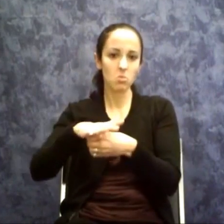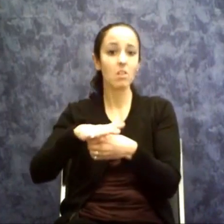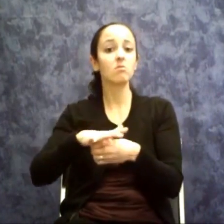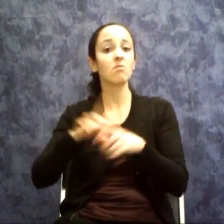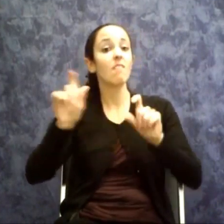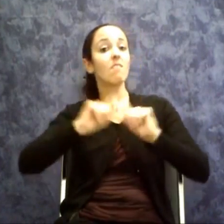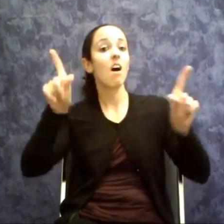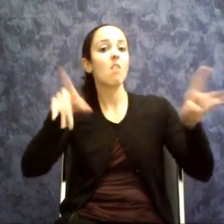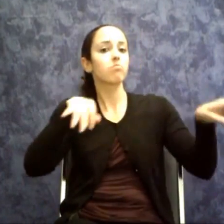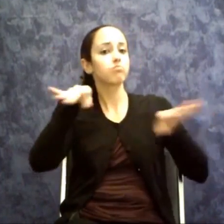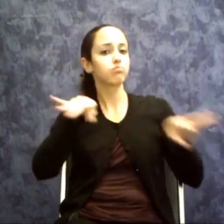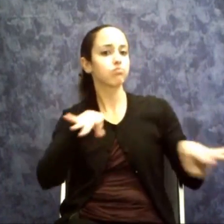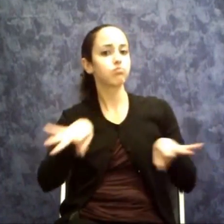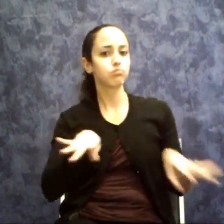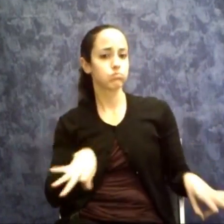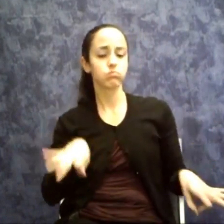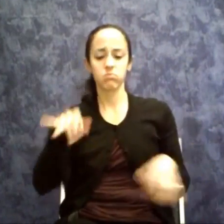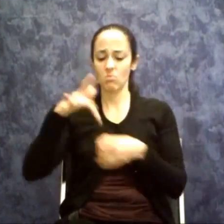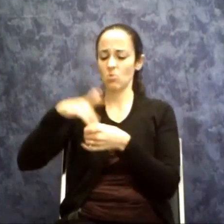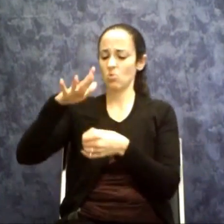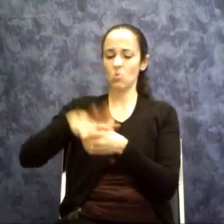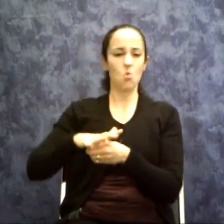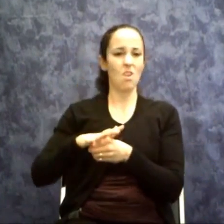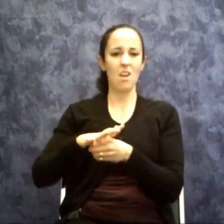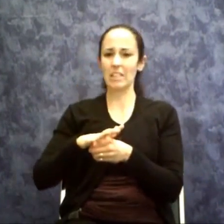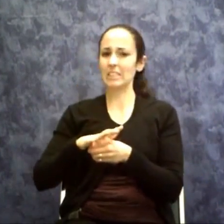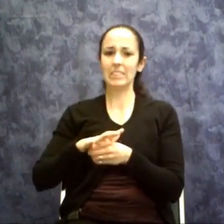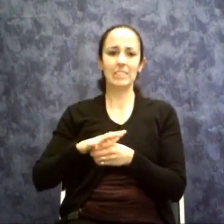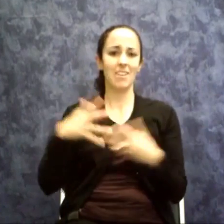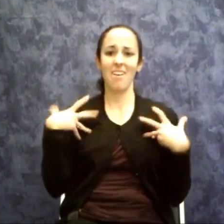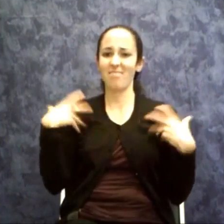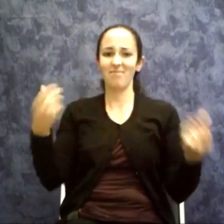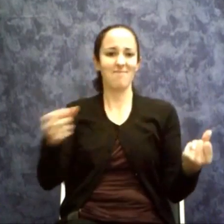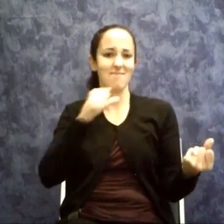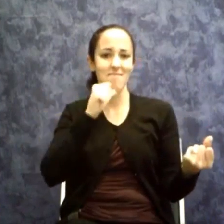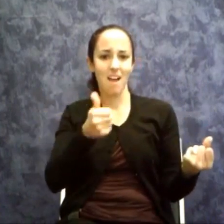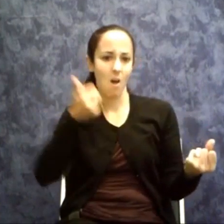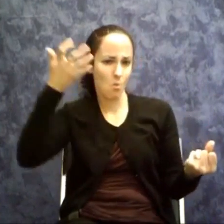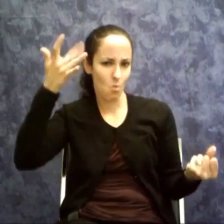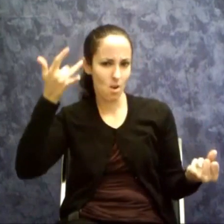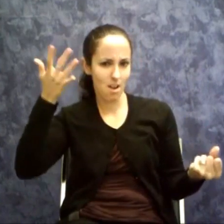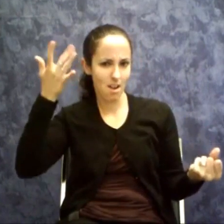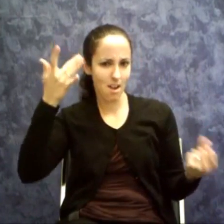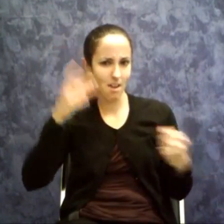This vlog will explain how and why soda is bad for your health.